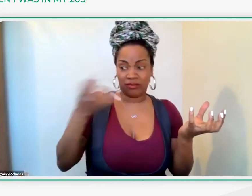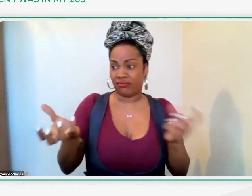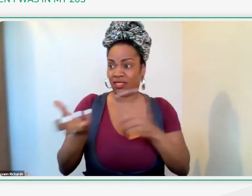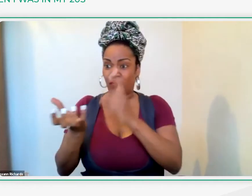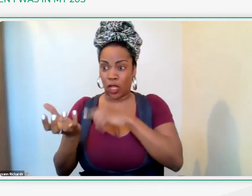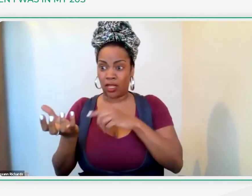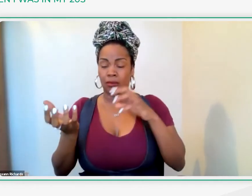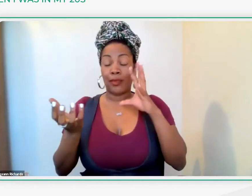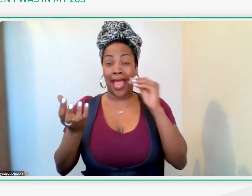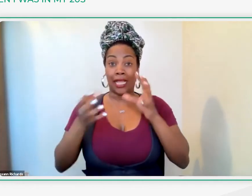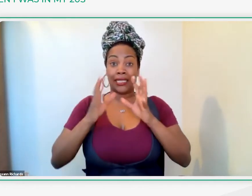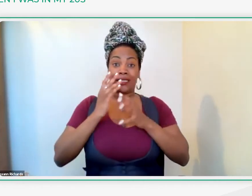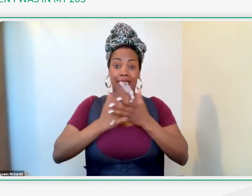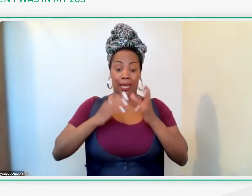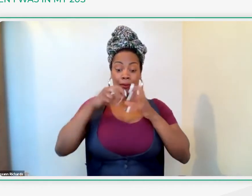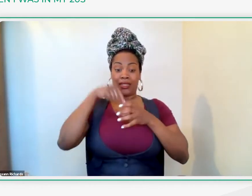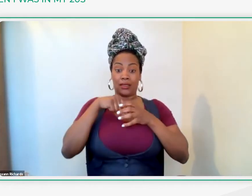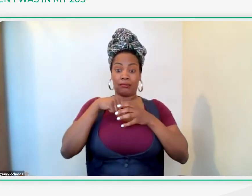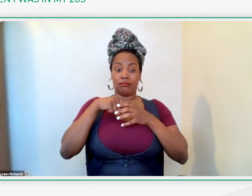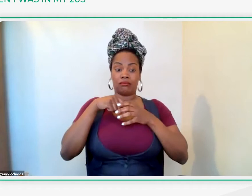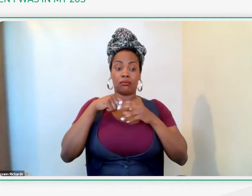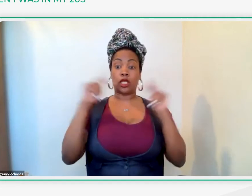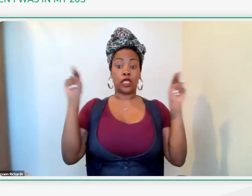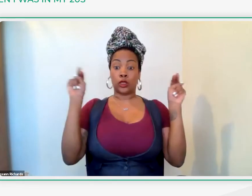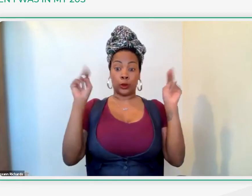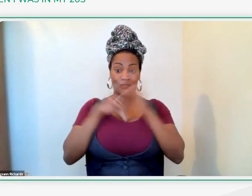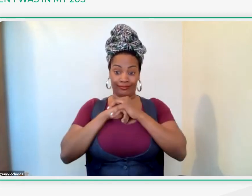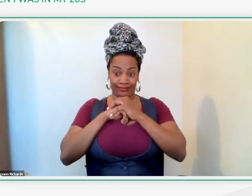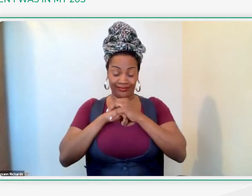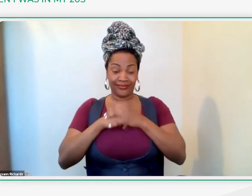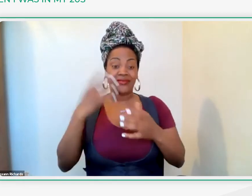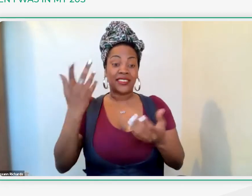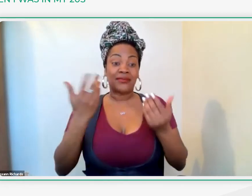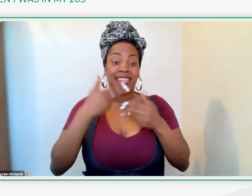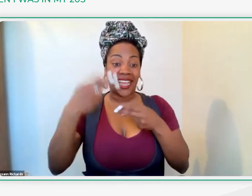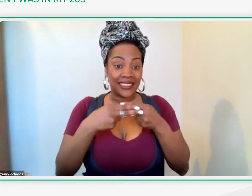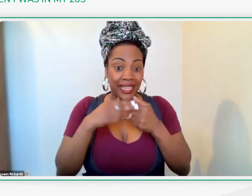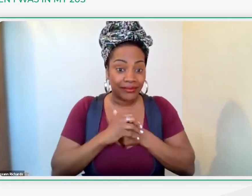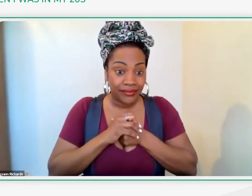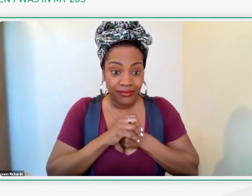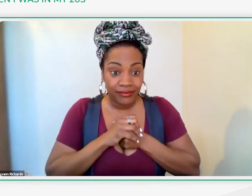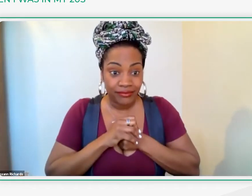We have some who think it's true, and some think it’s false, and some who were kind of neutral.